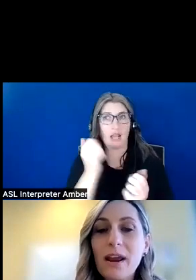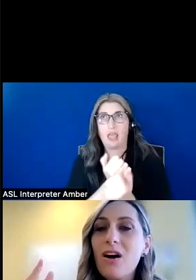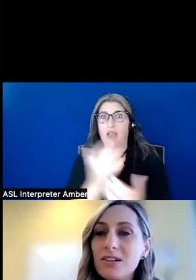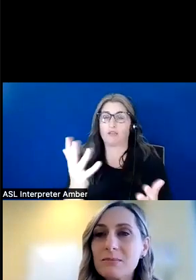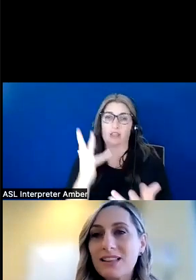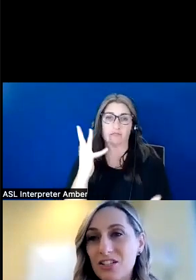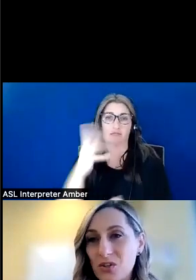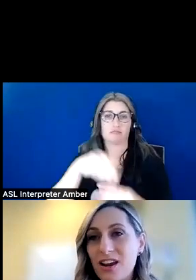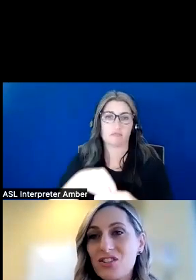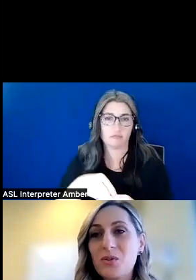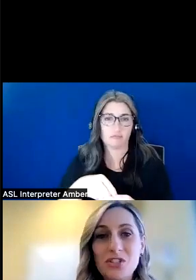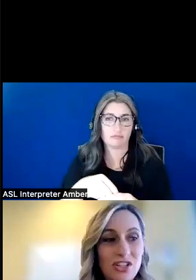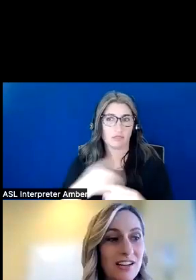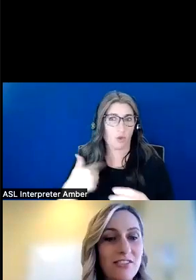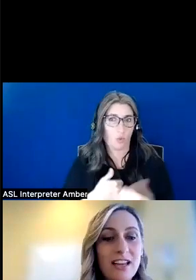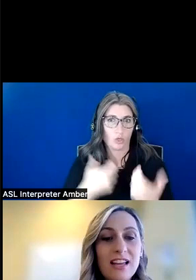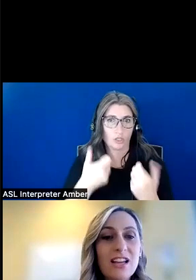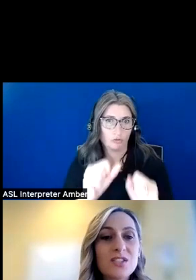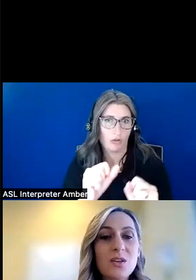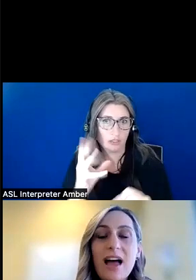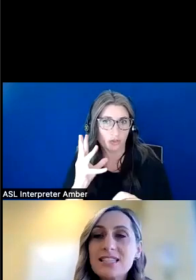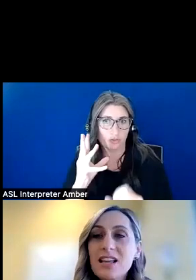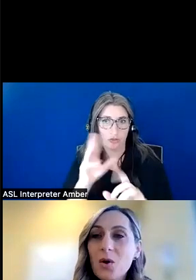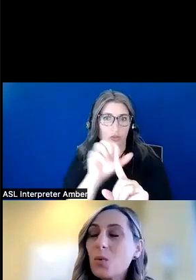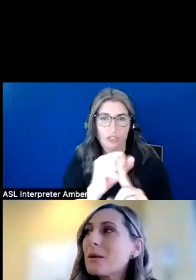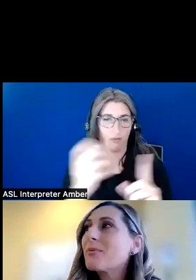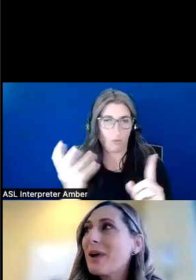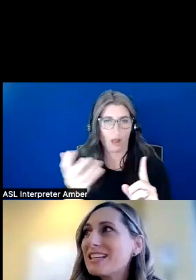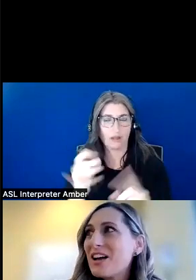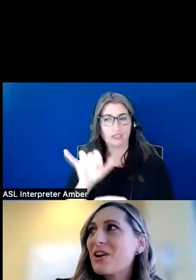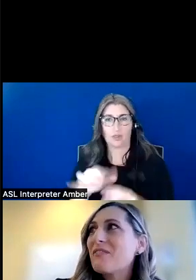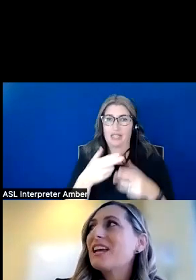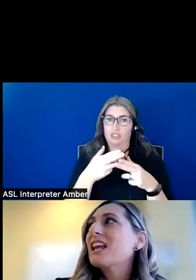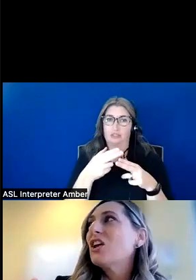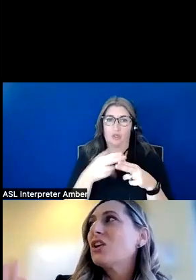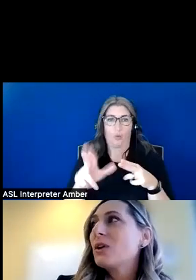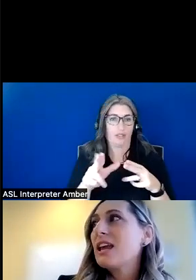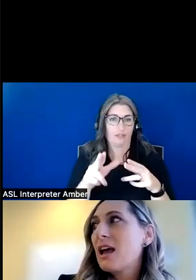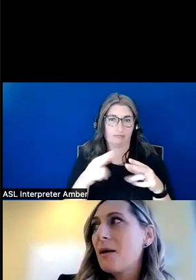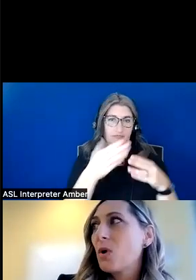we ultimately trying to achieve? So that's a quick breakdown of it.